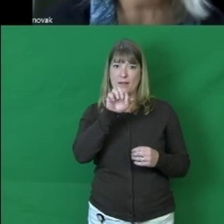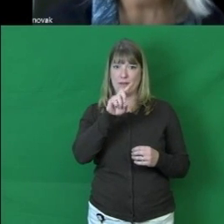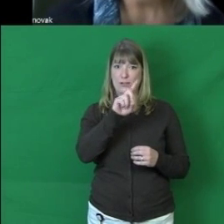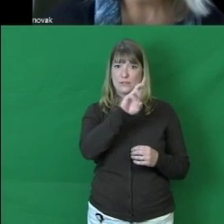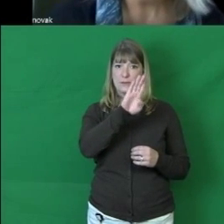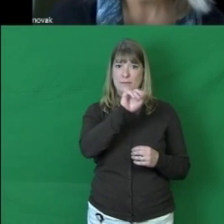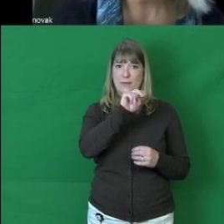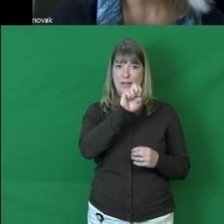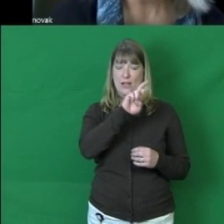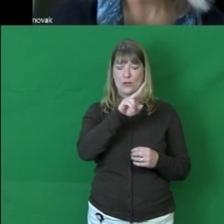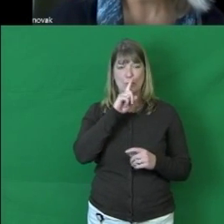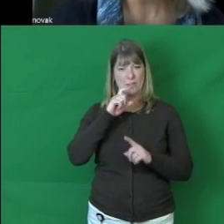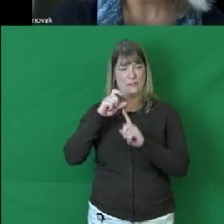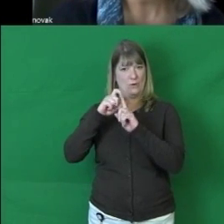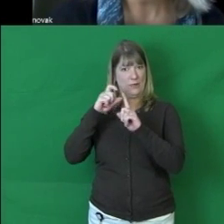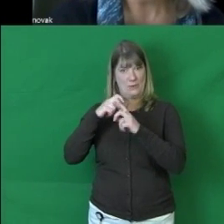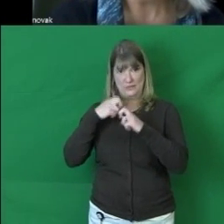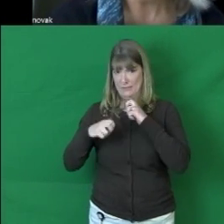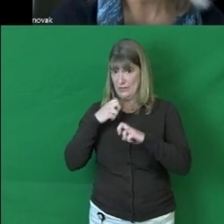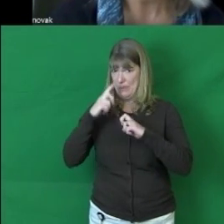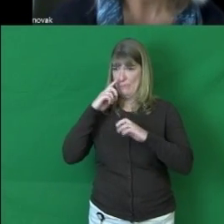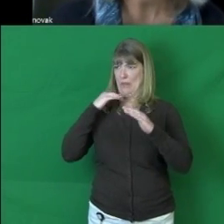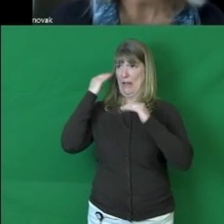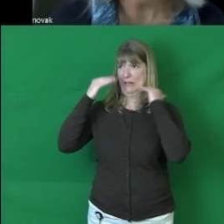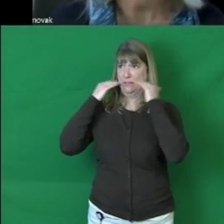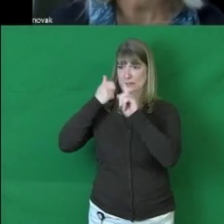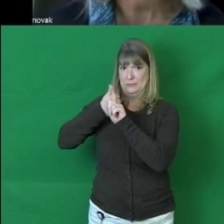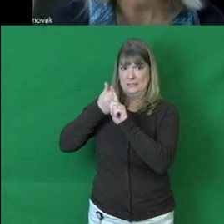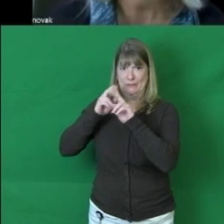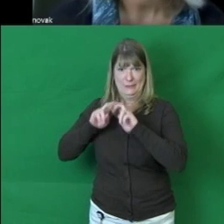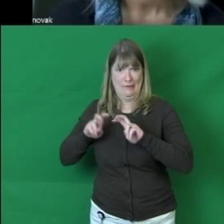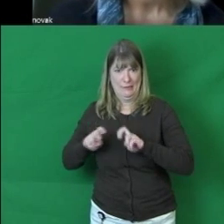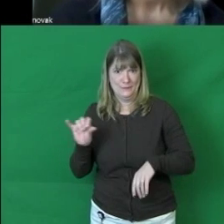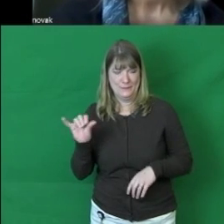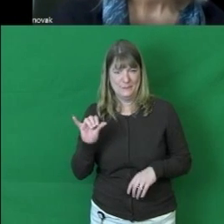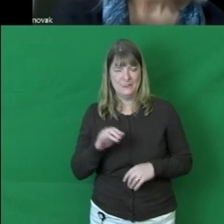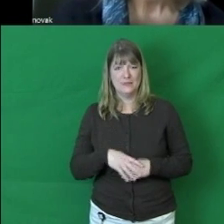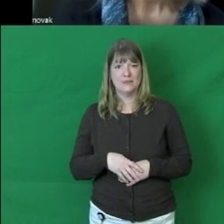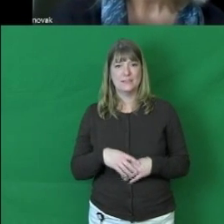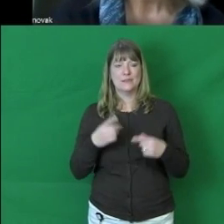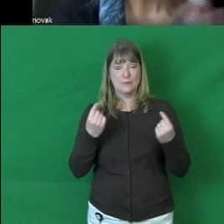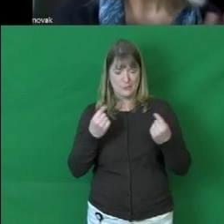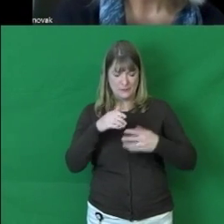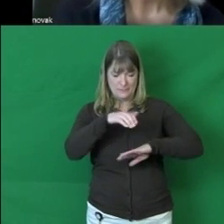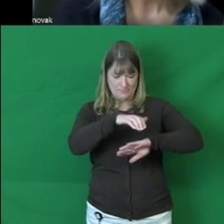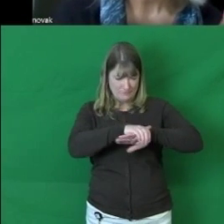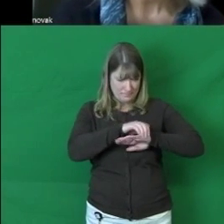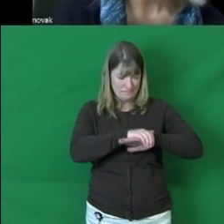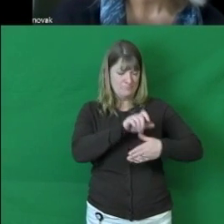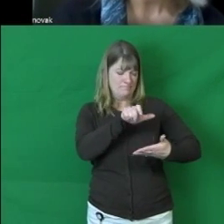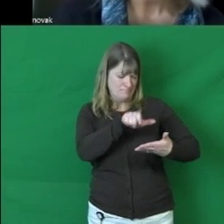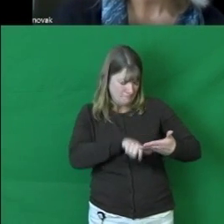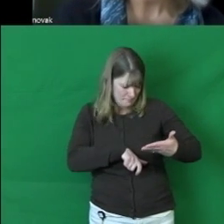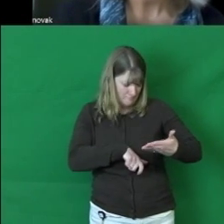vocabulary even for adults to analyze. So we took the English, we analyzed what the meaning